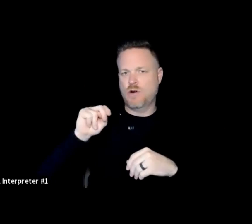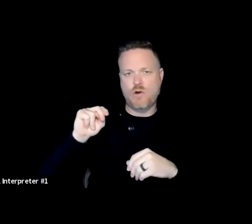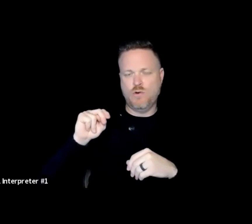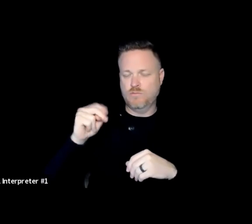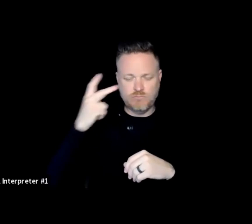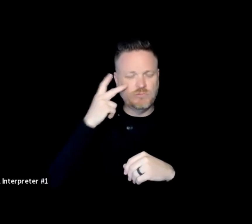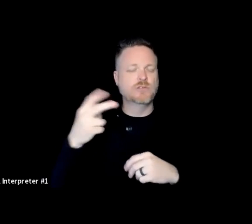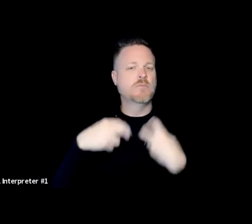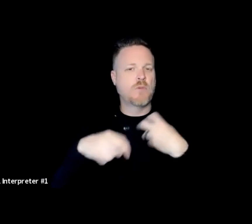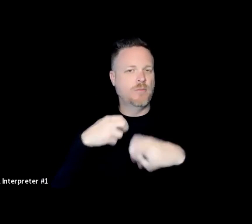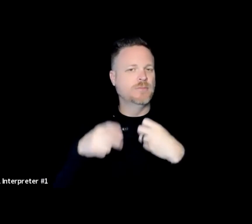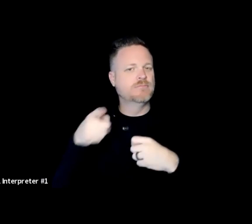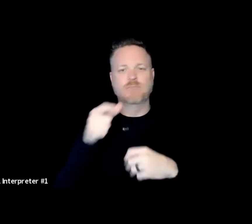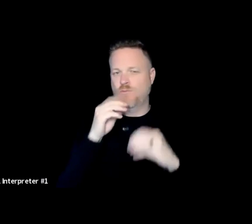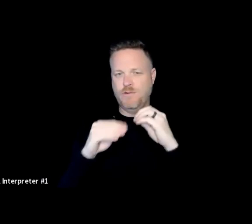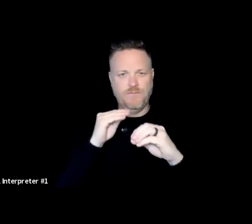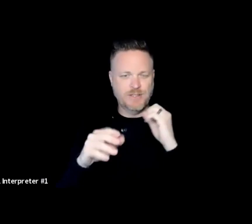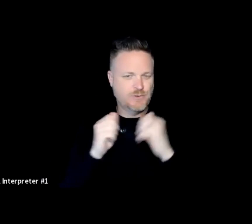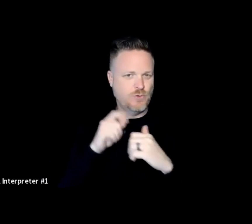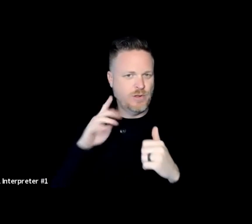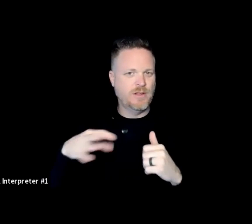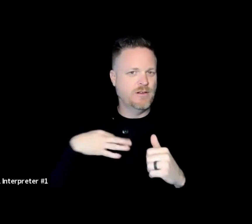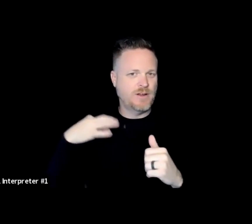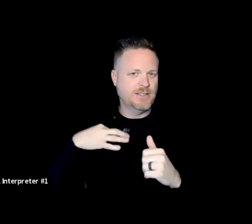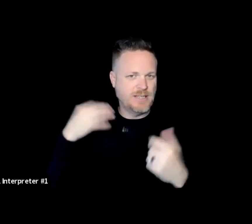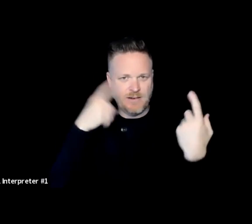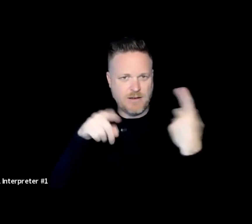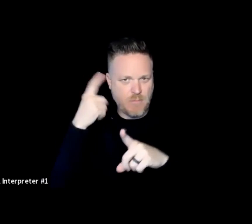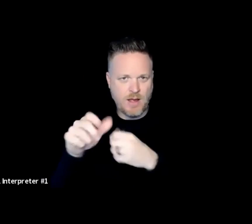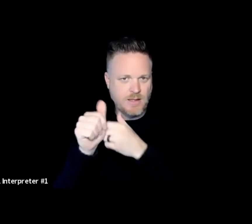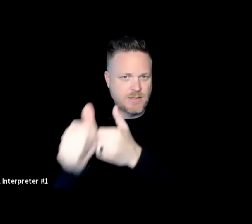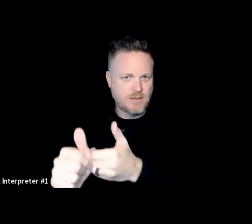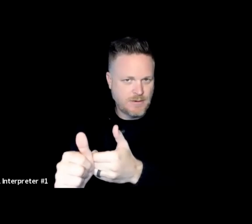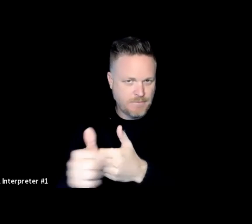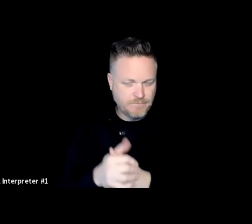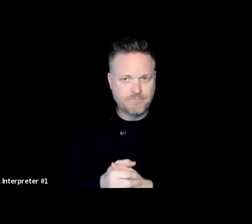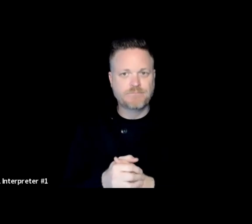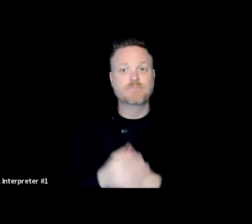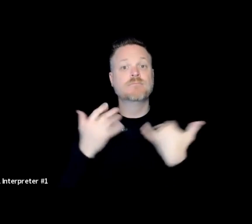being fixed through voluntary compliance. I'm going to frame the issue today